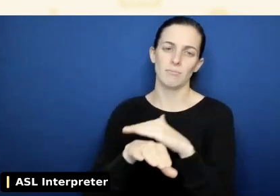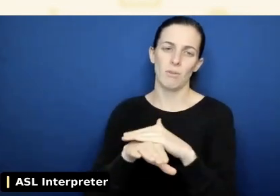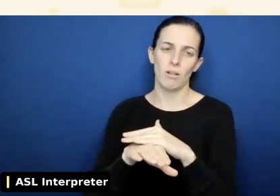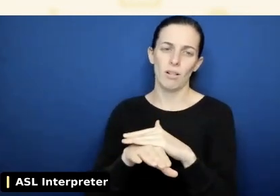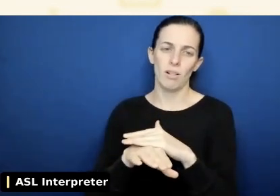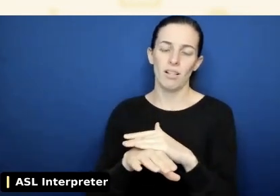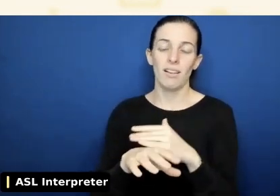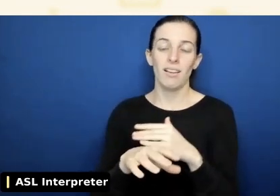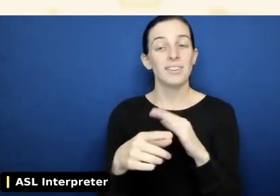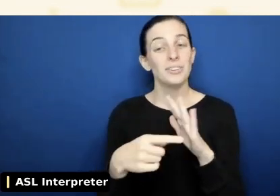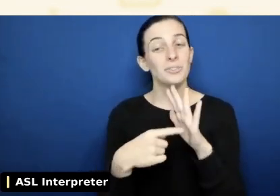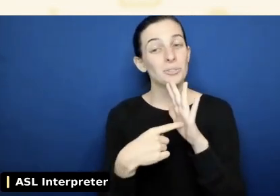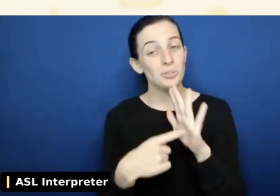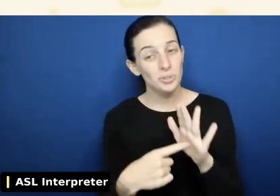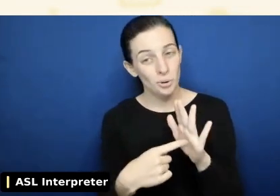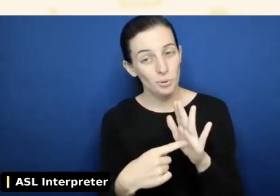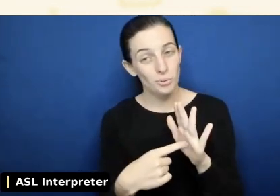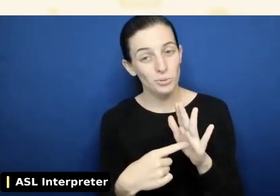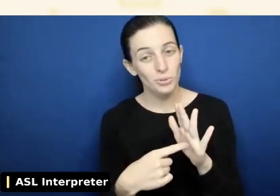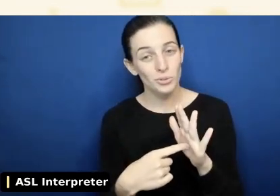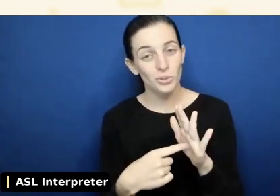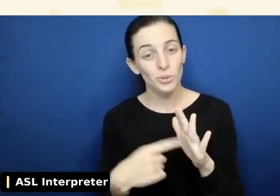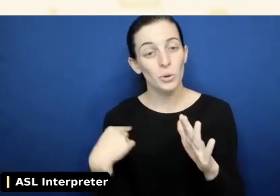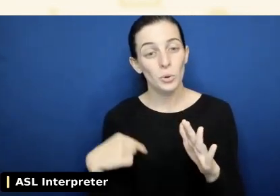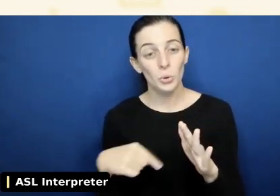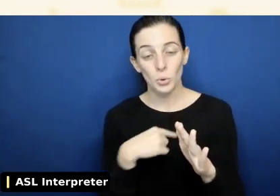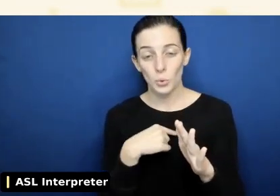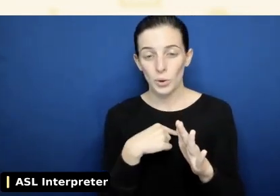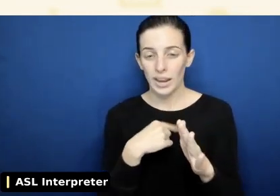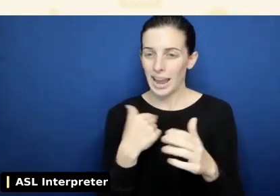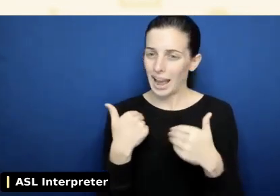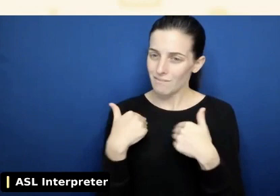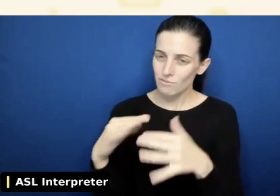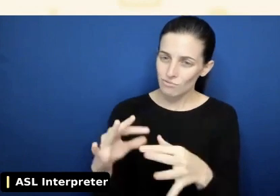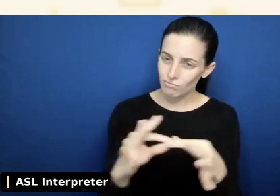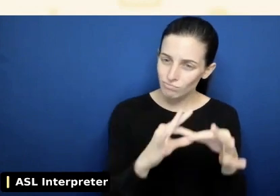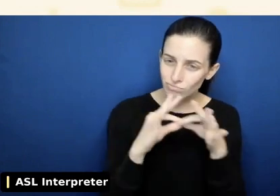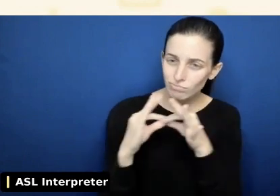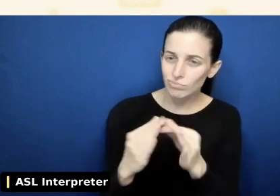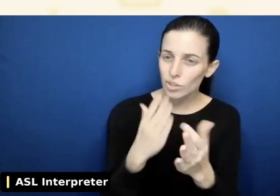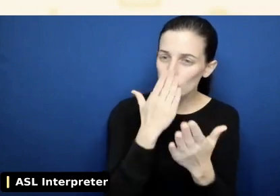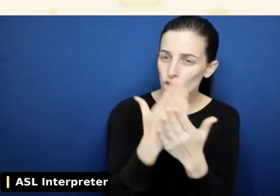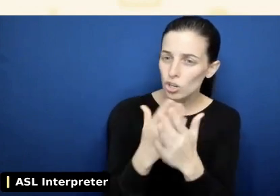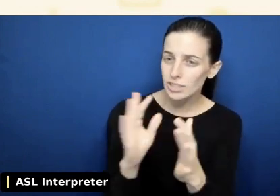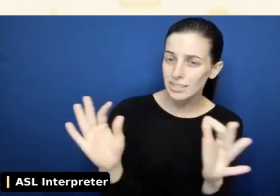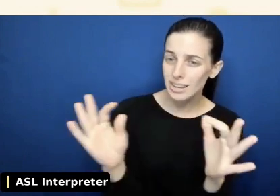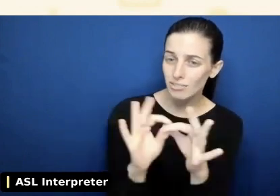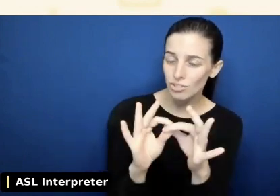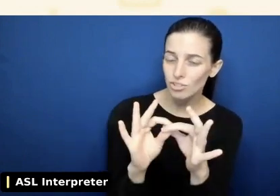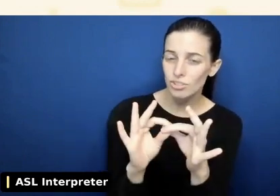when we foster good connection, that everyone is really interested